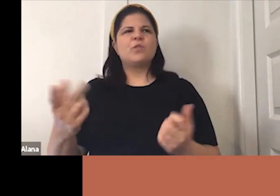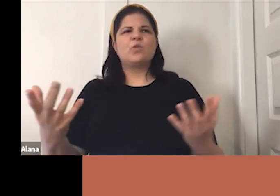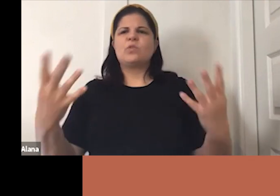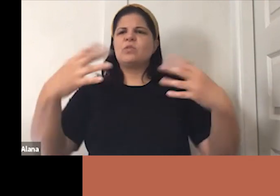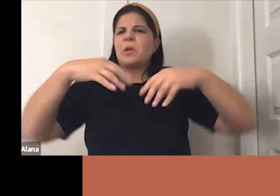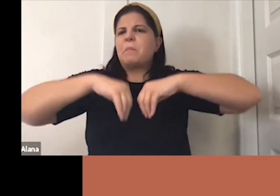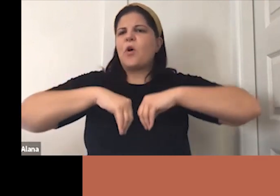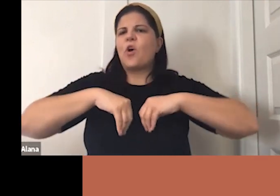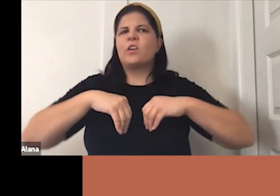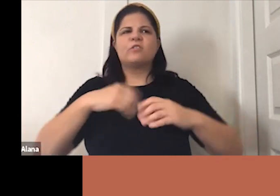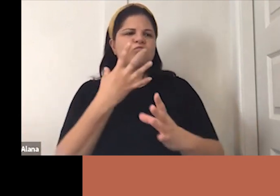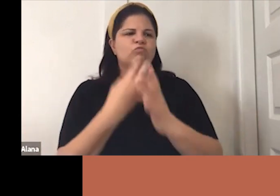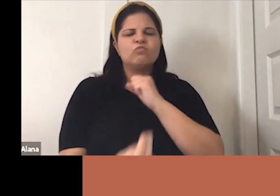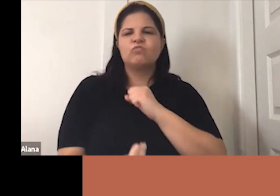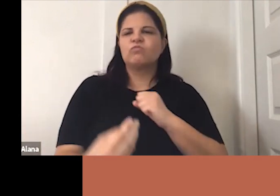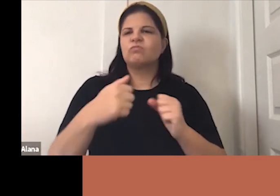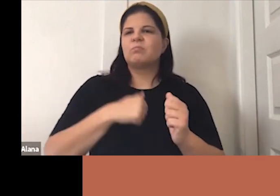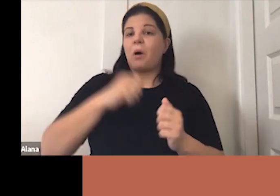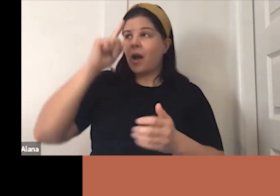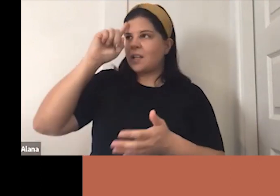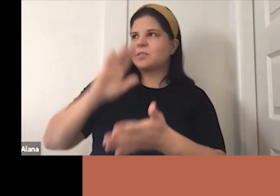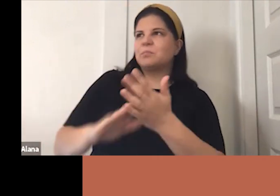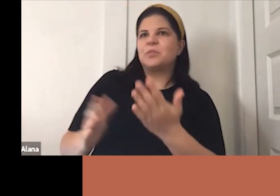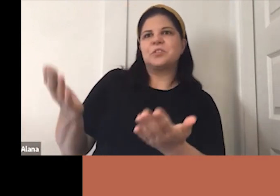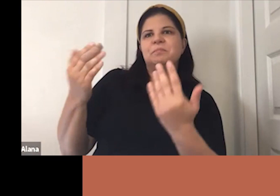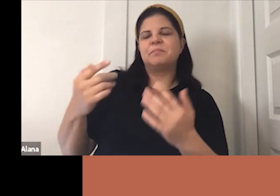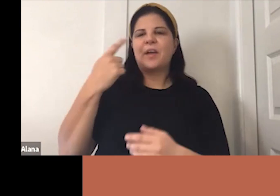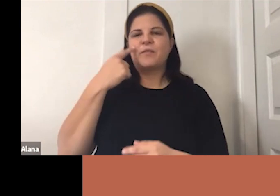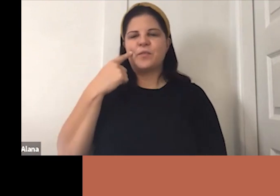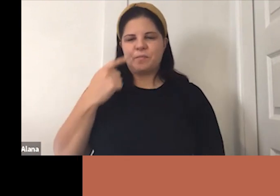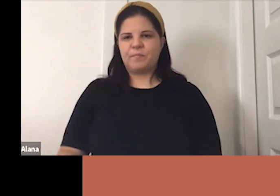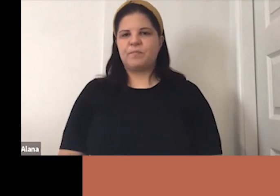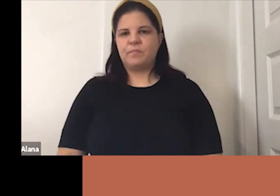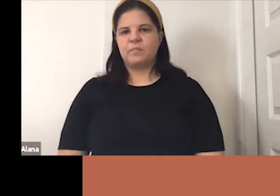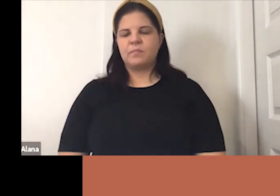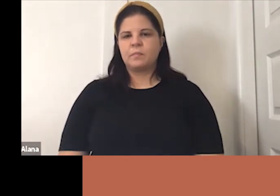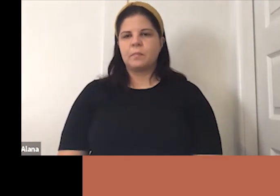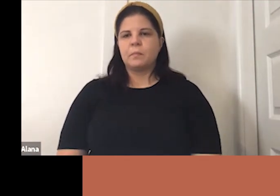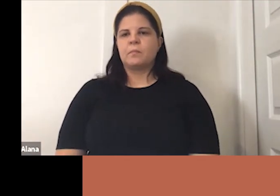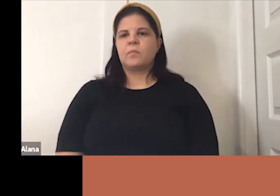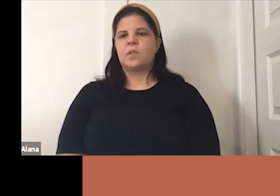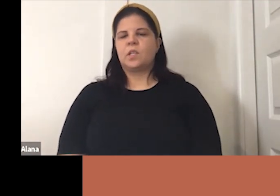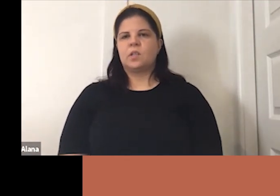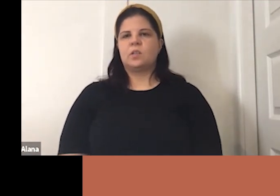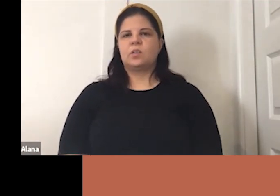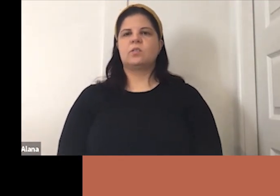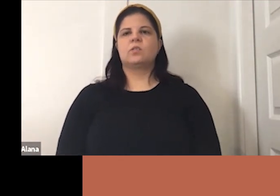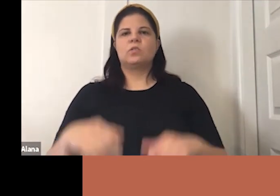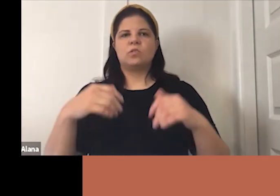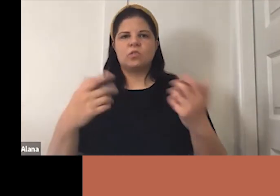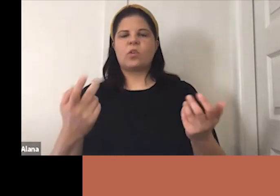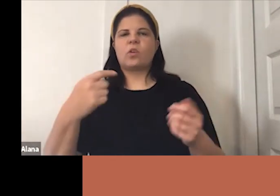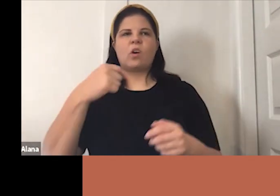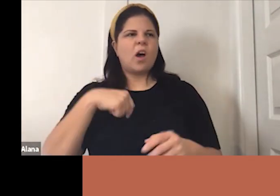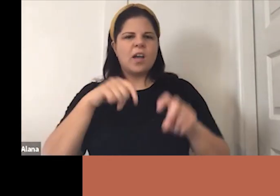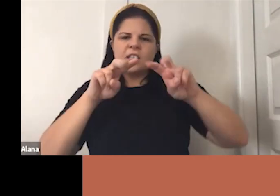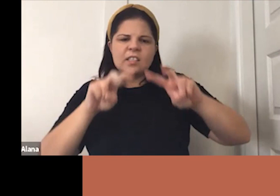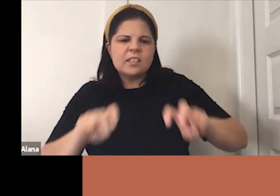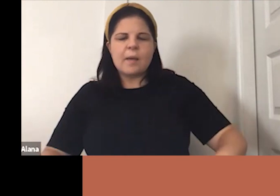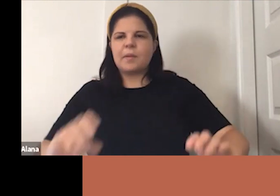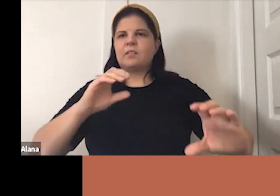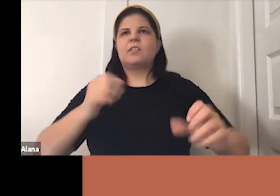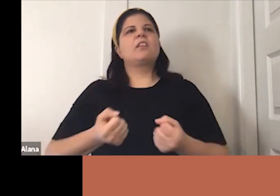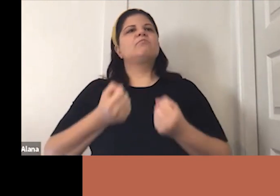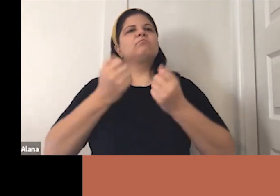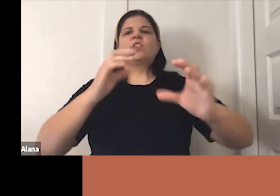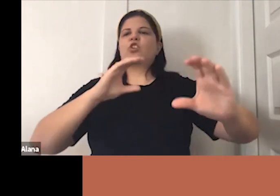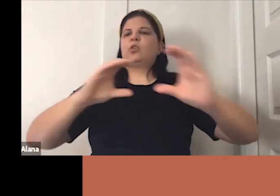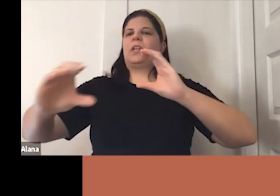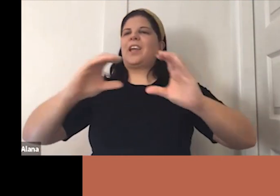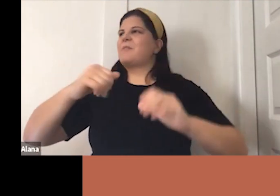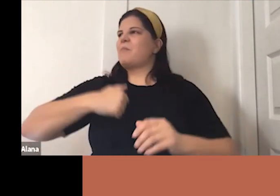into it, into my experience, so that I examine and communicate my experience via aesthetic